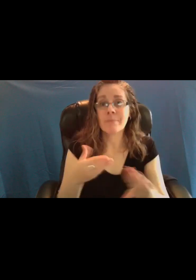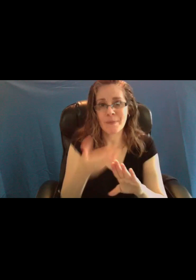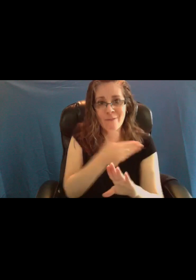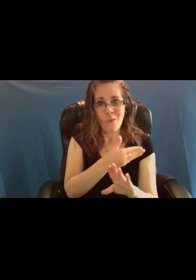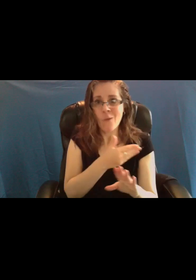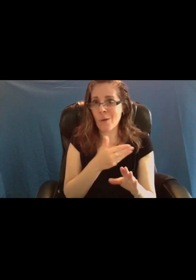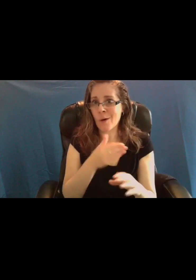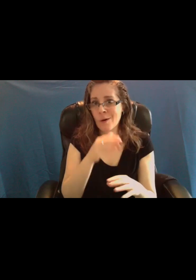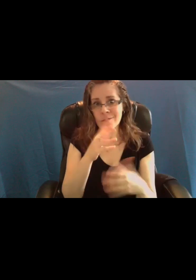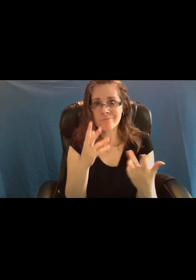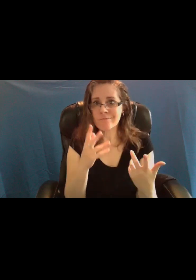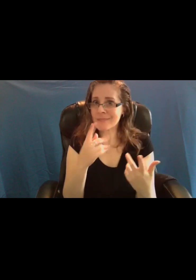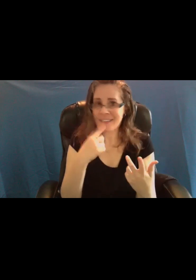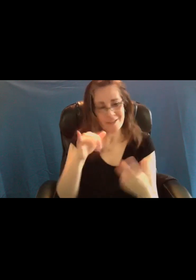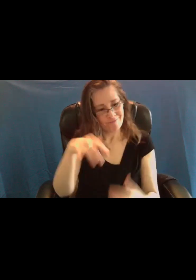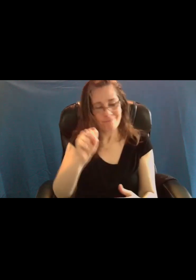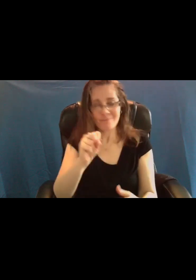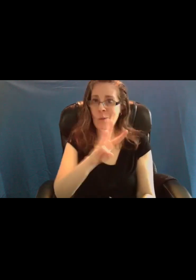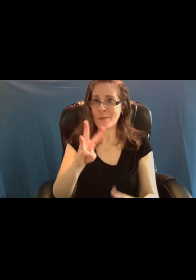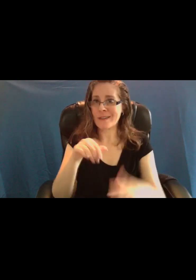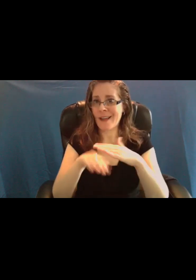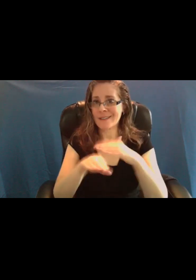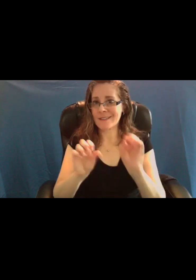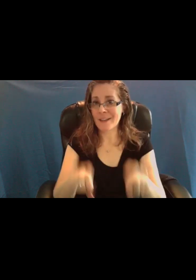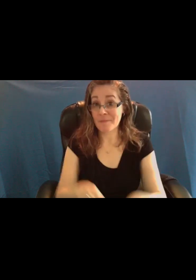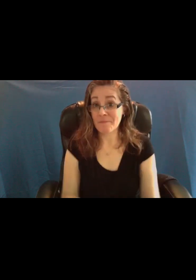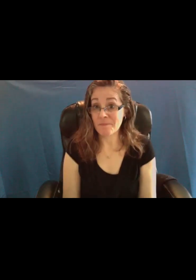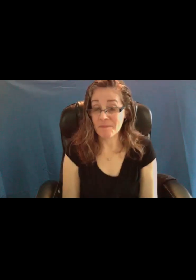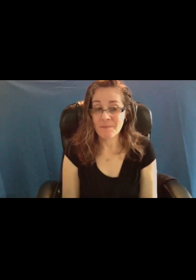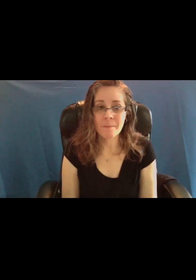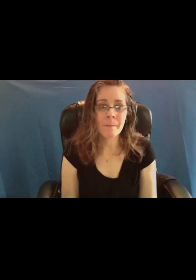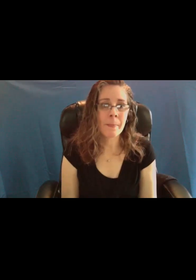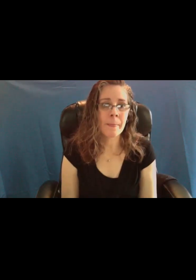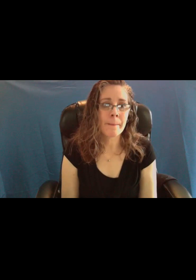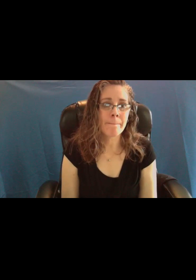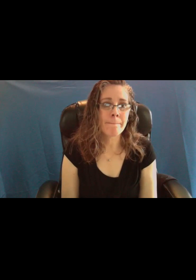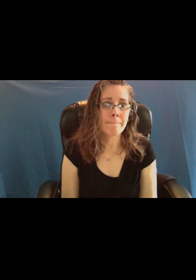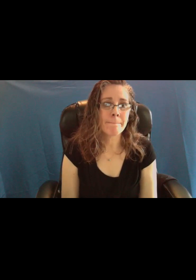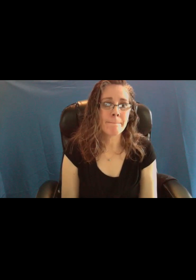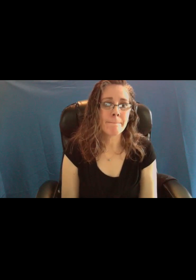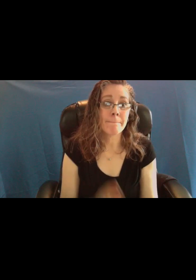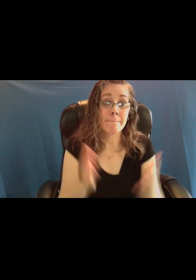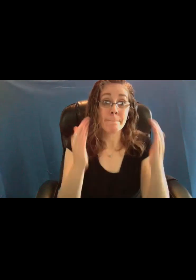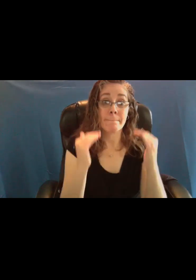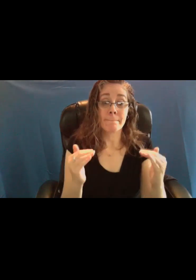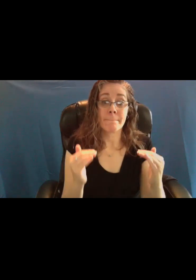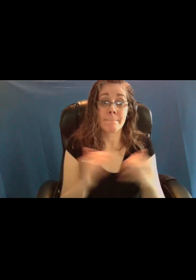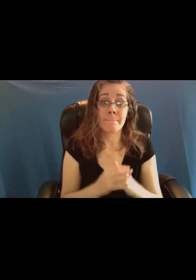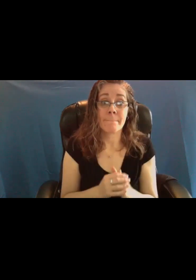forward. Okay. So how about planning for effective